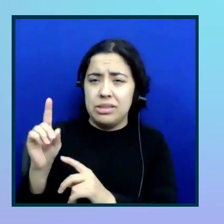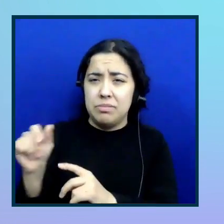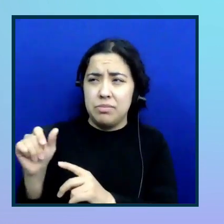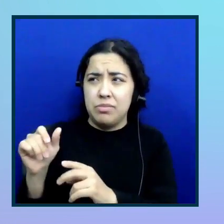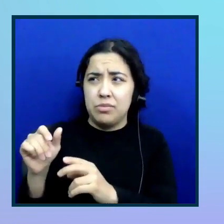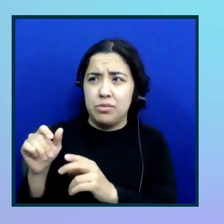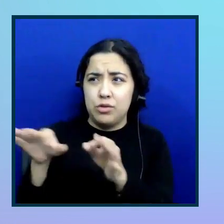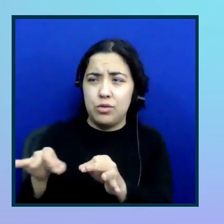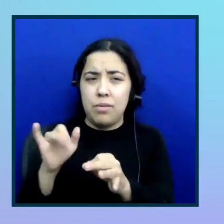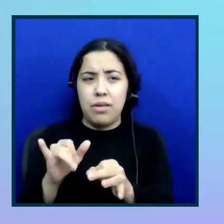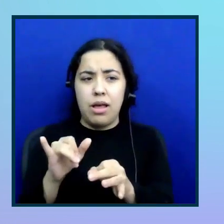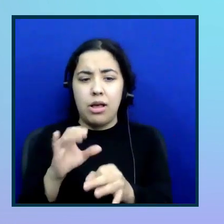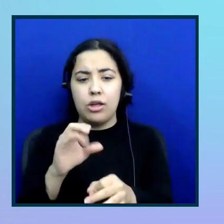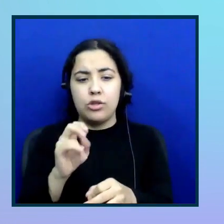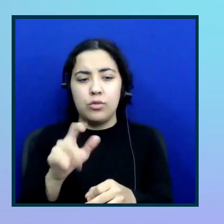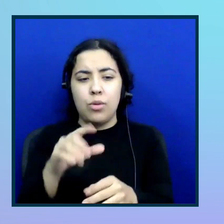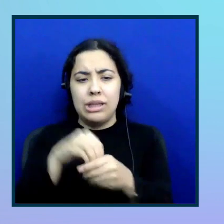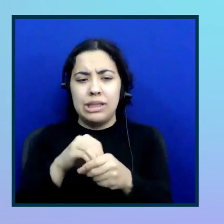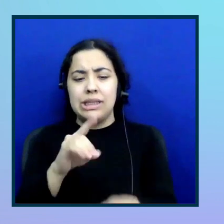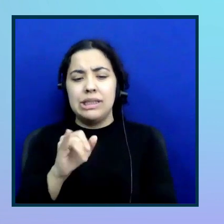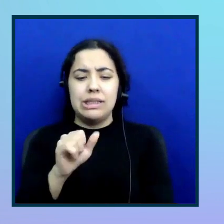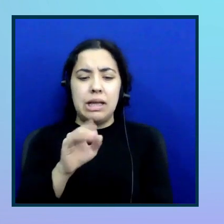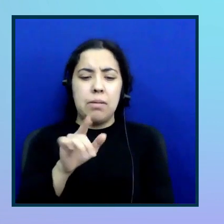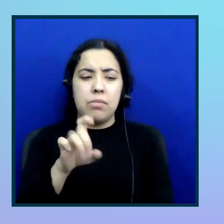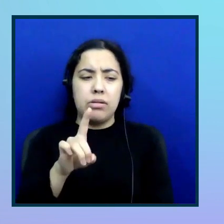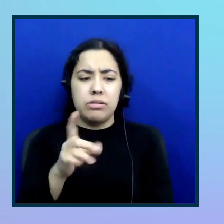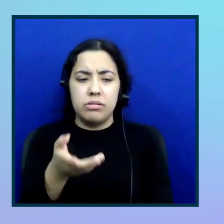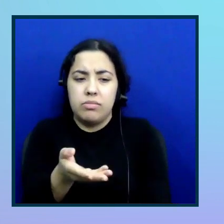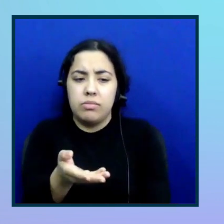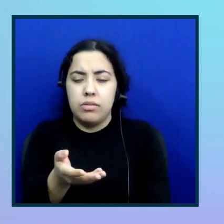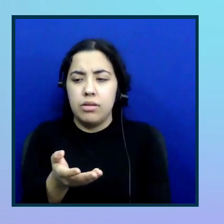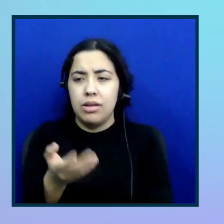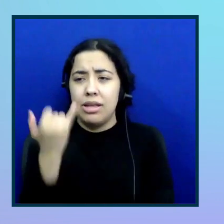in a disabled state. It's sort of is what it is. I kind of feel like if we were to start changing these things,